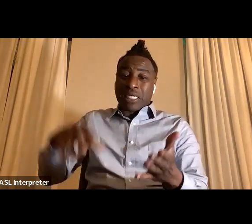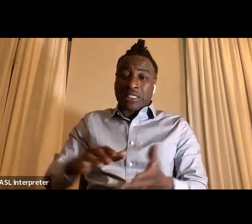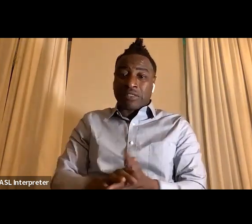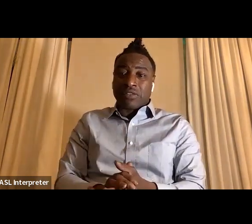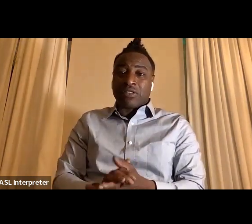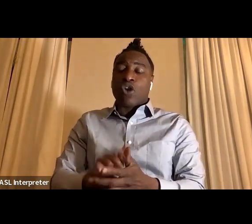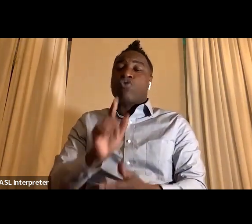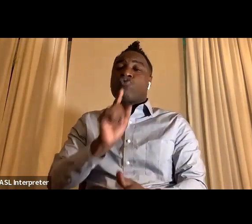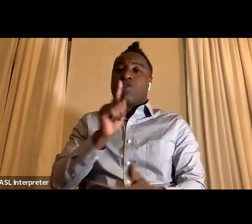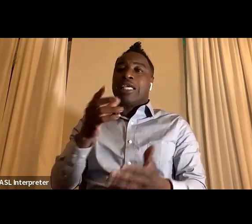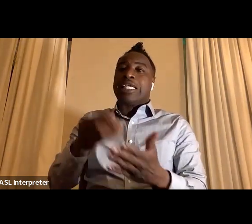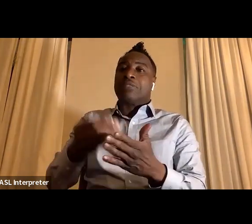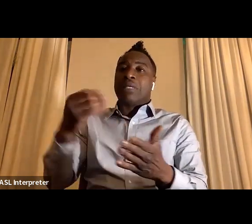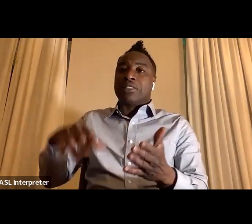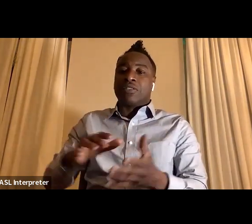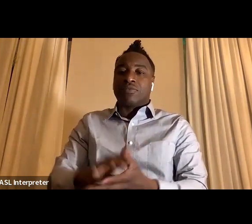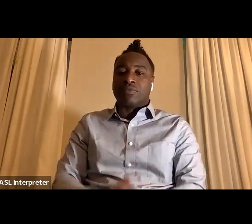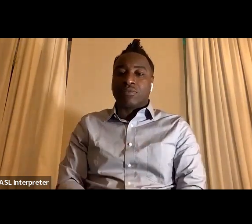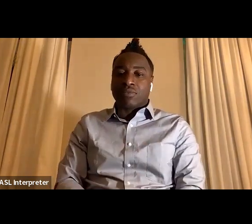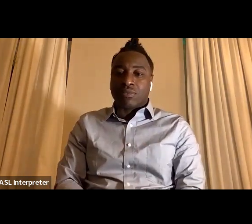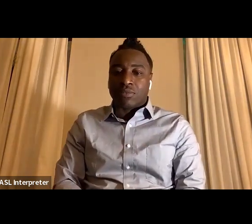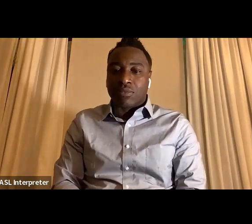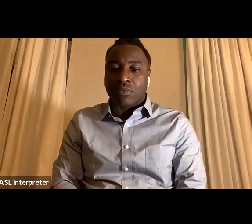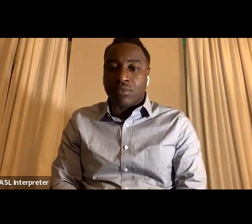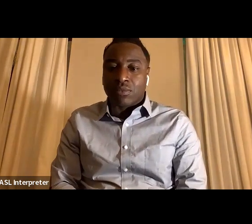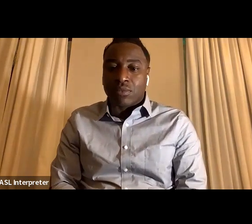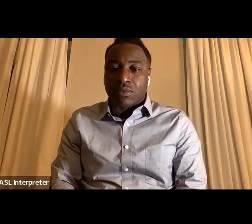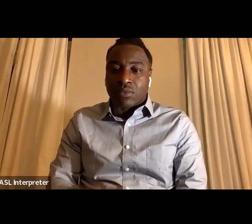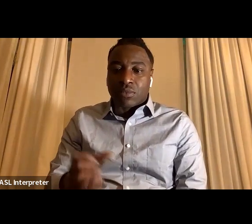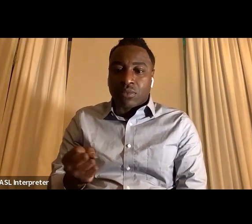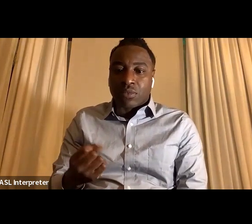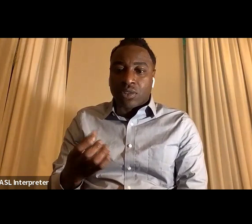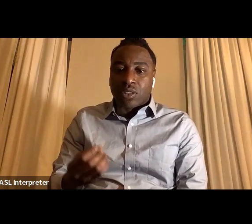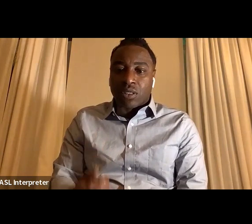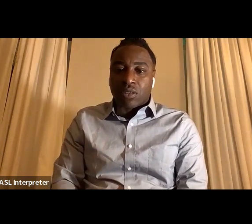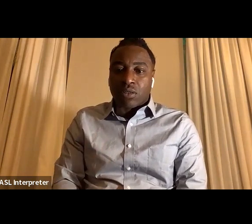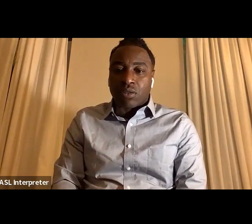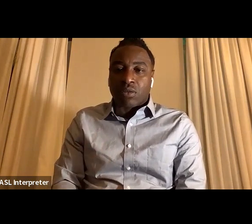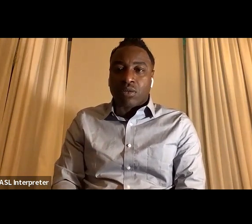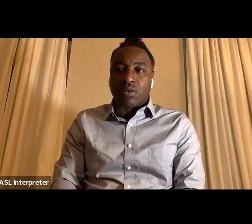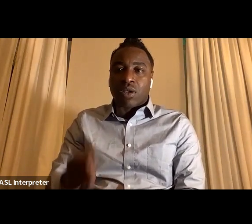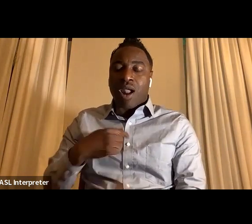So yeah, I let me do the same thing. I just keep looking. I have like this big bin in my house and I find those I do have like